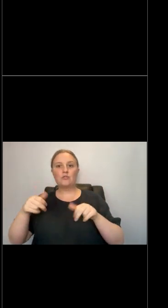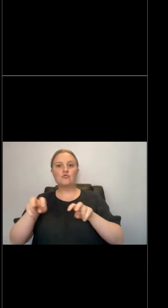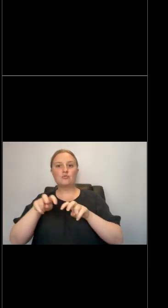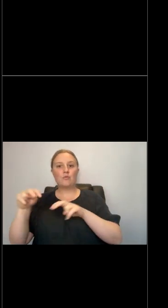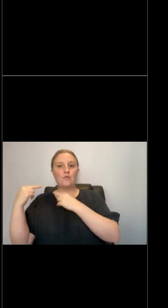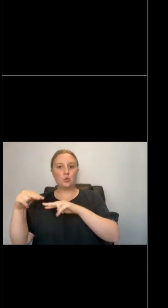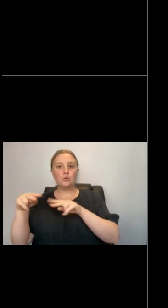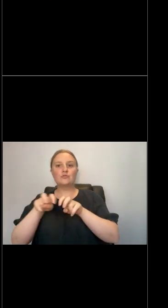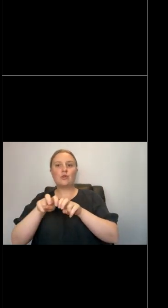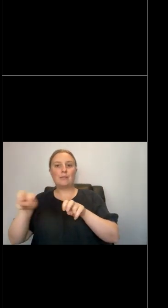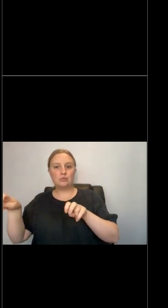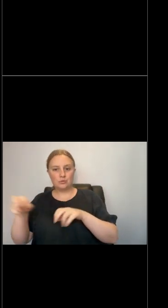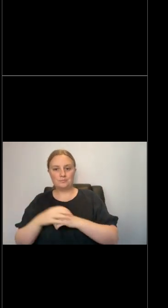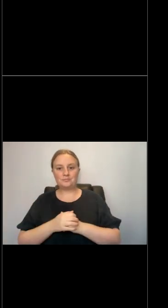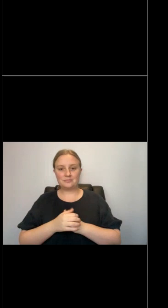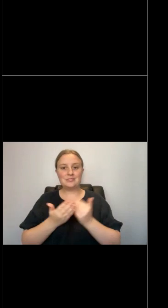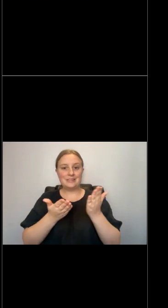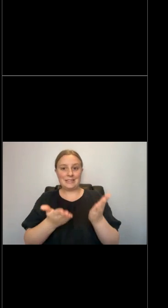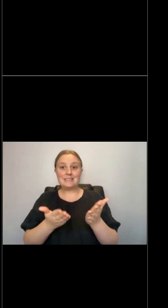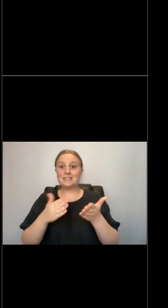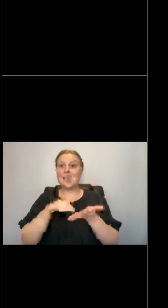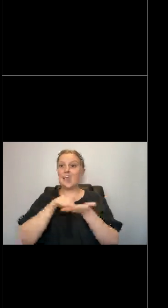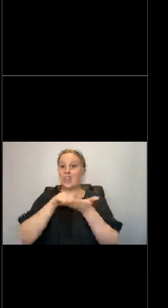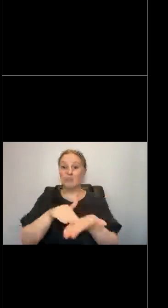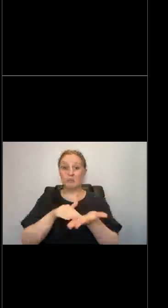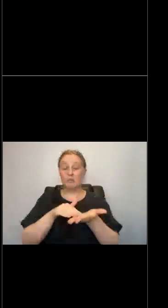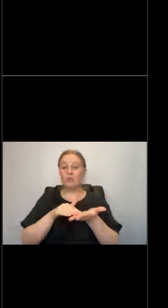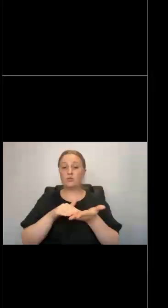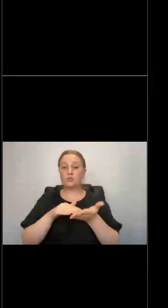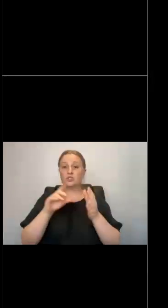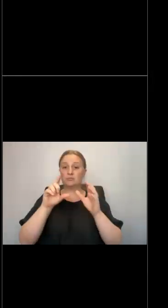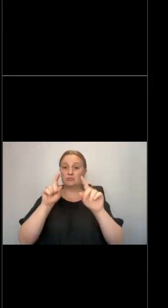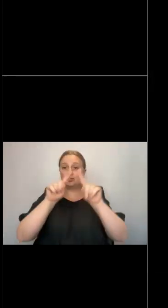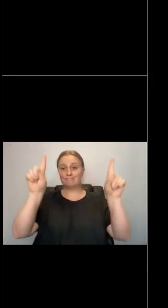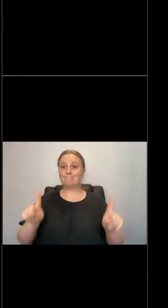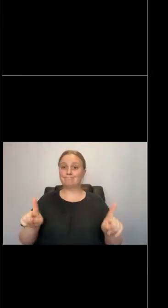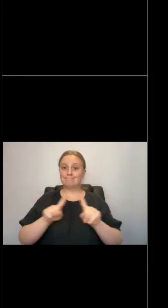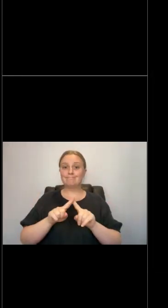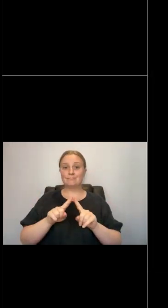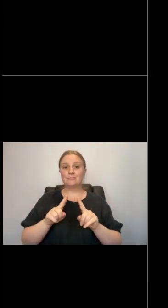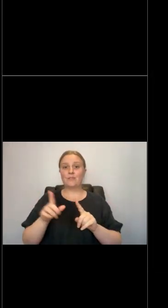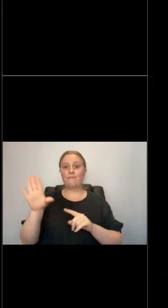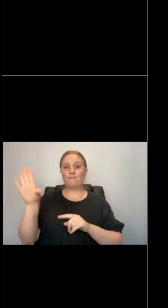I take no credit for it. It comes completely from the Mental Health Review Tribunal website.